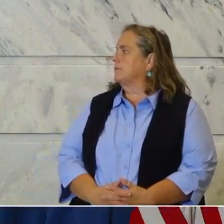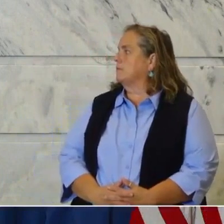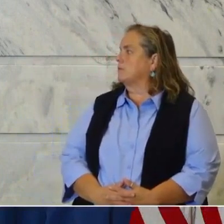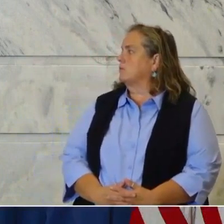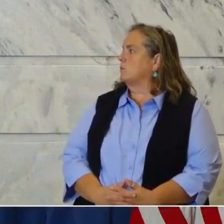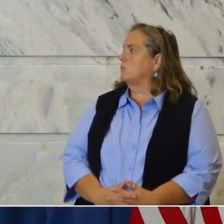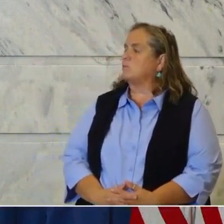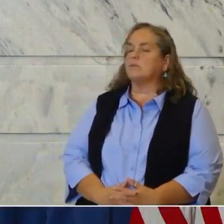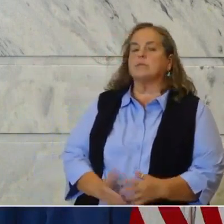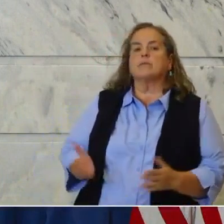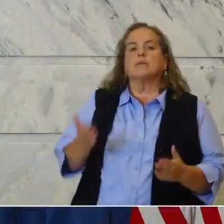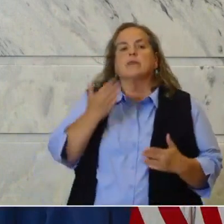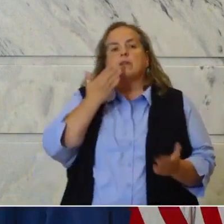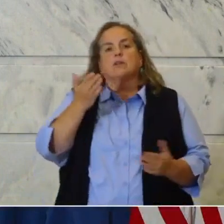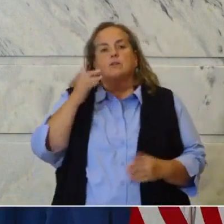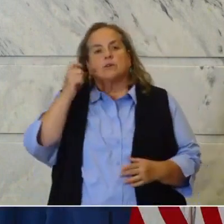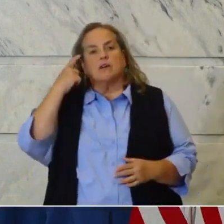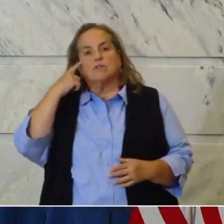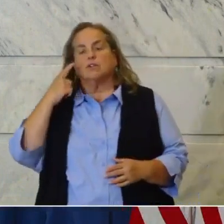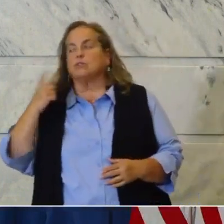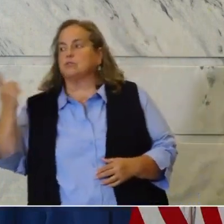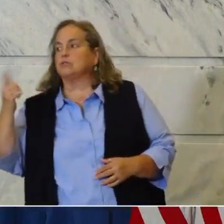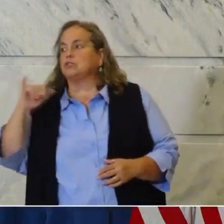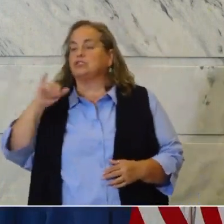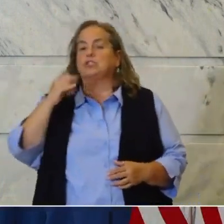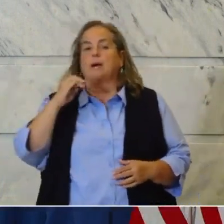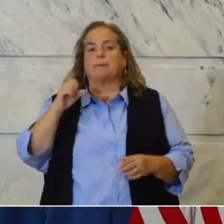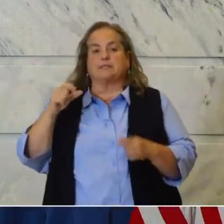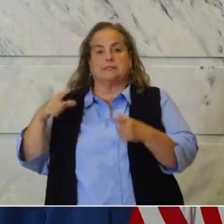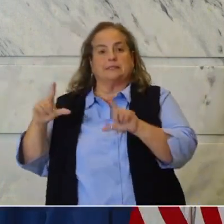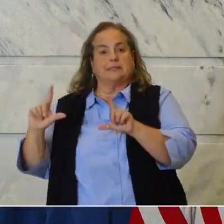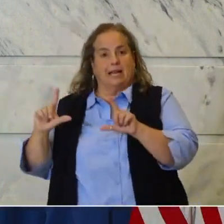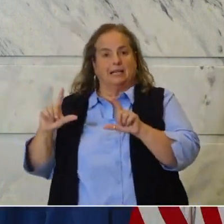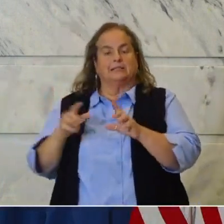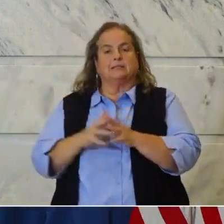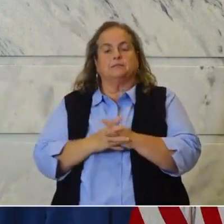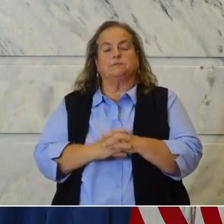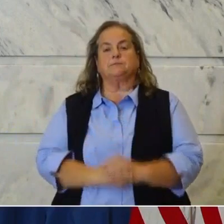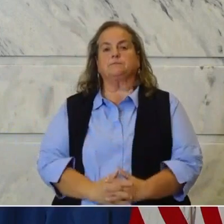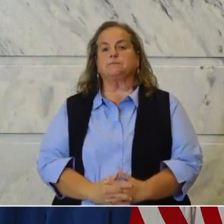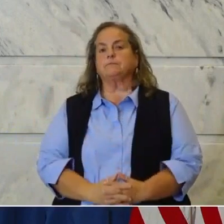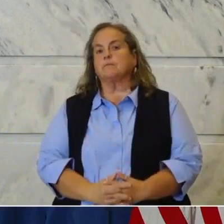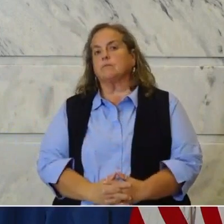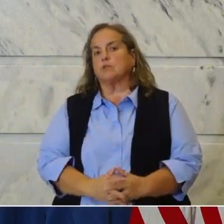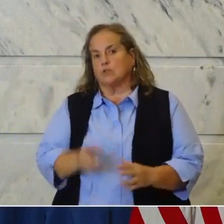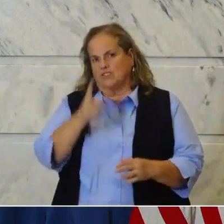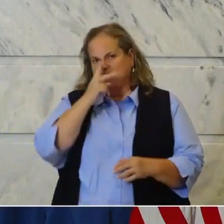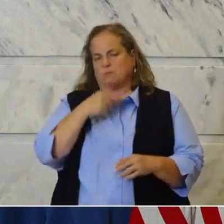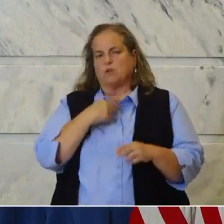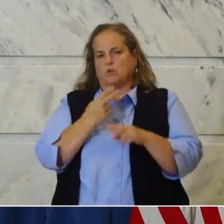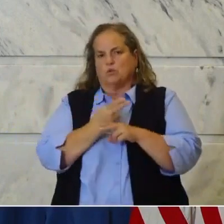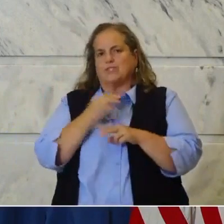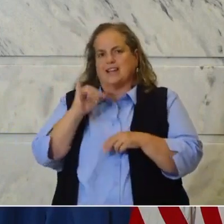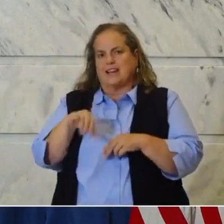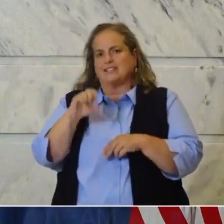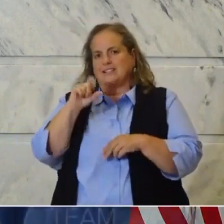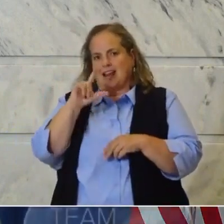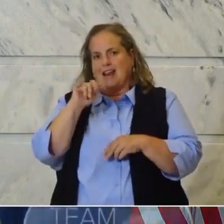Thank you, Governor. James, if I could have my slides, Um, you've seen me use thes before. I'm going to use it for a specific purpose